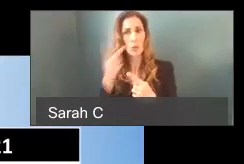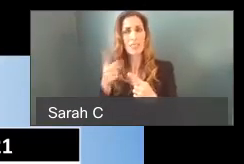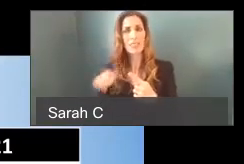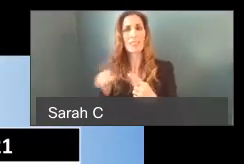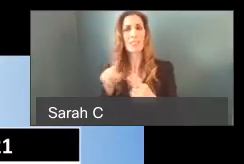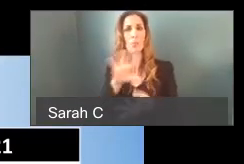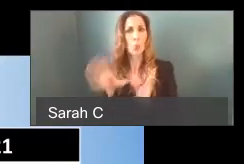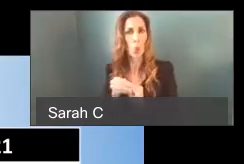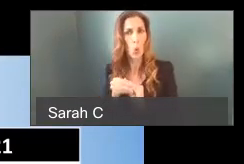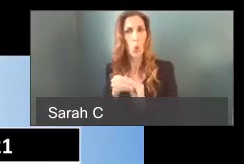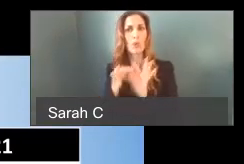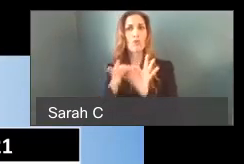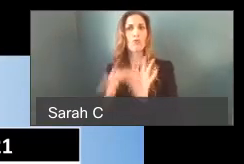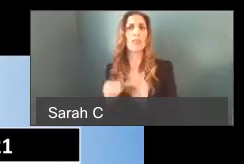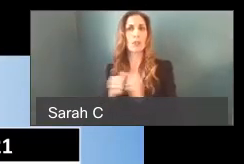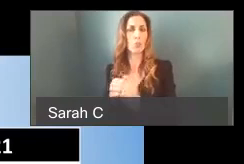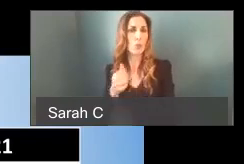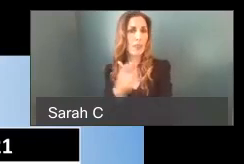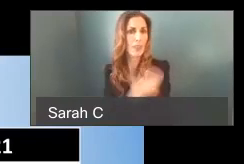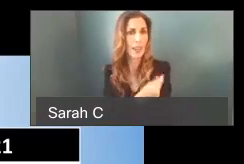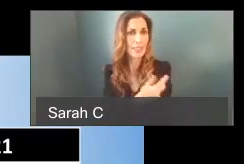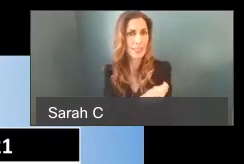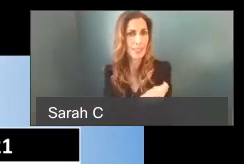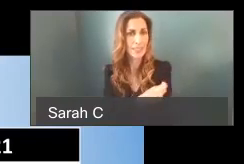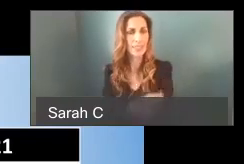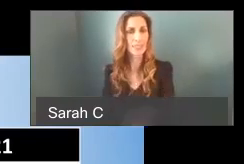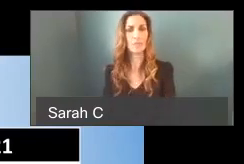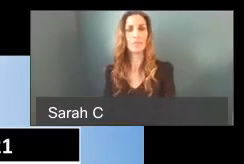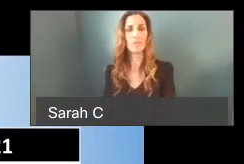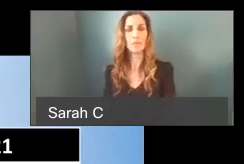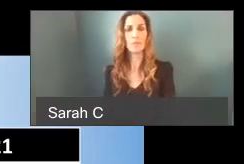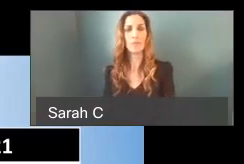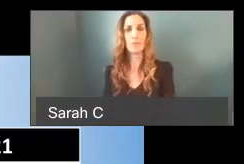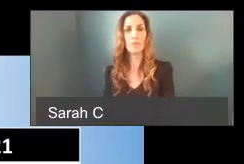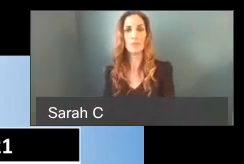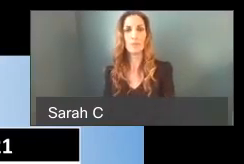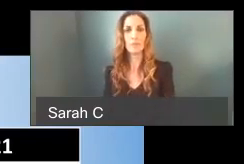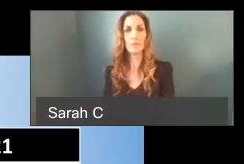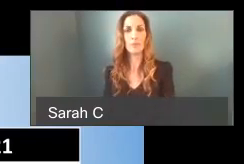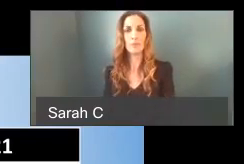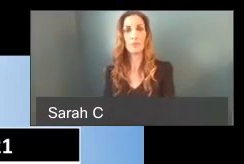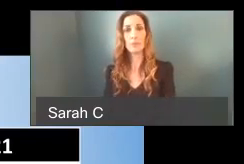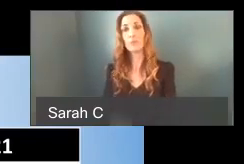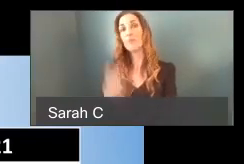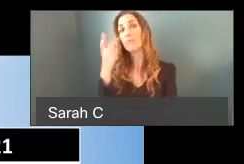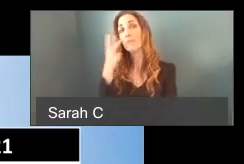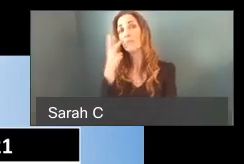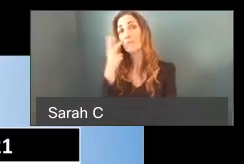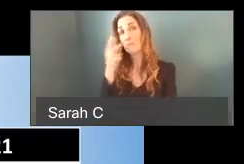terms of vaccinations. If we look at the number of people who've been vaccinated with one dose or are